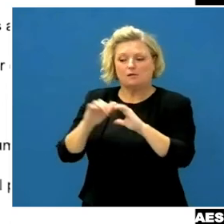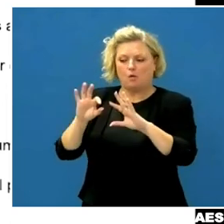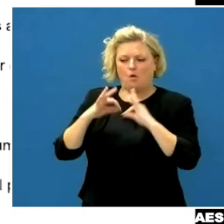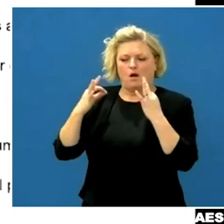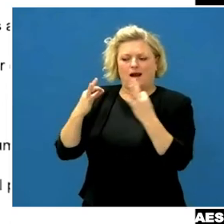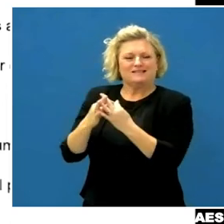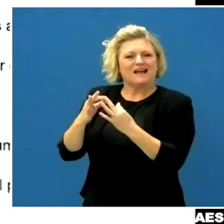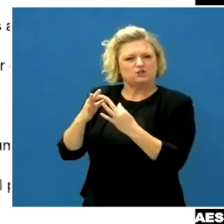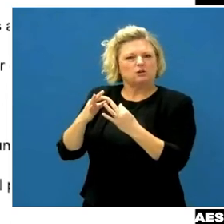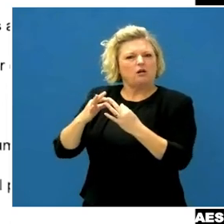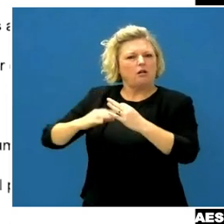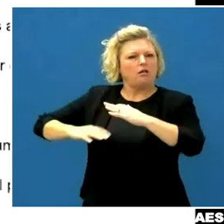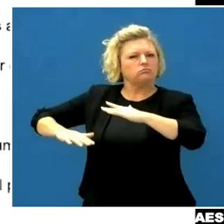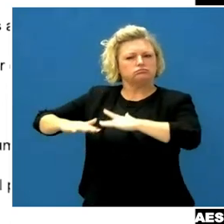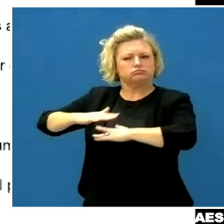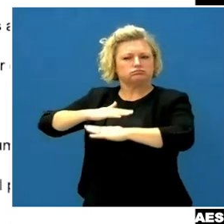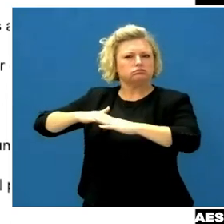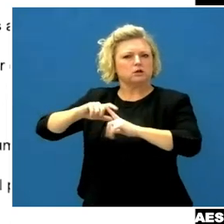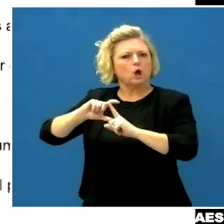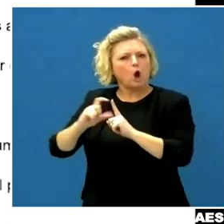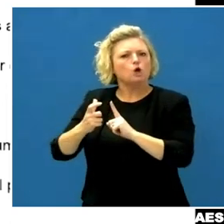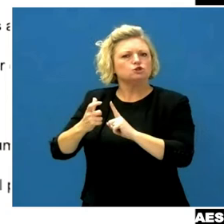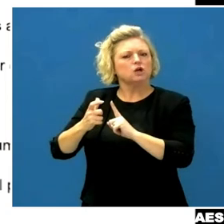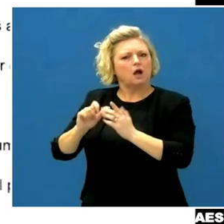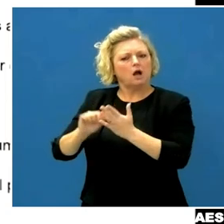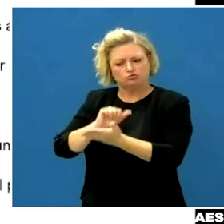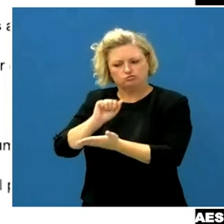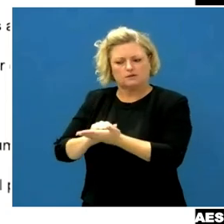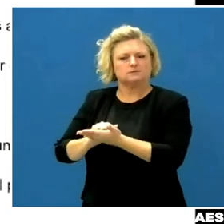4.2.1 reads: "Upholds the values and dignity of Afford's clients."